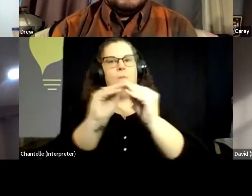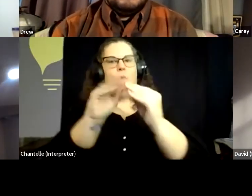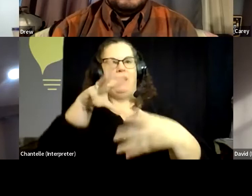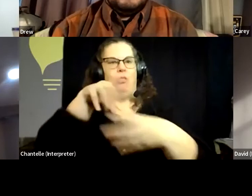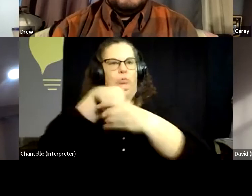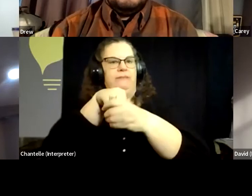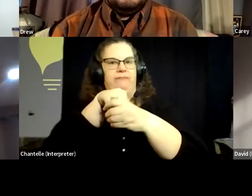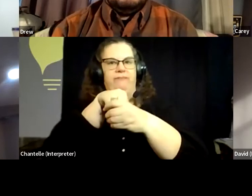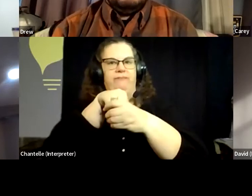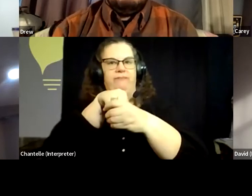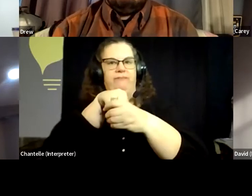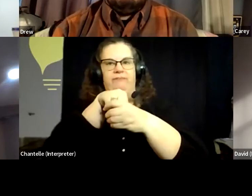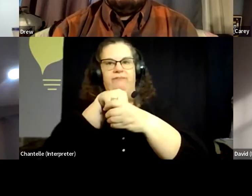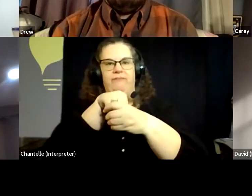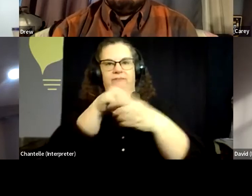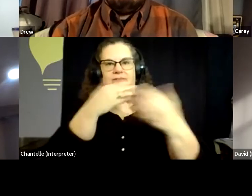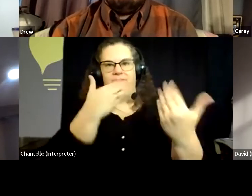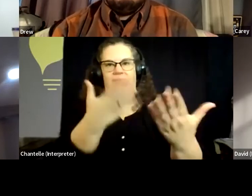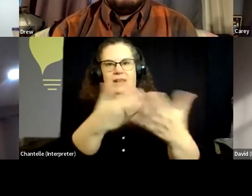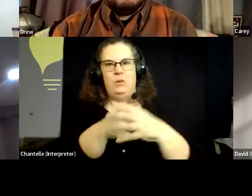inclusive. >> Carey: Thank you. D